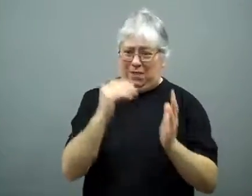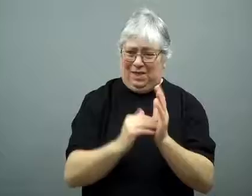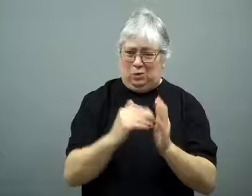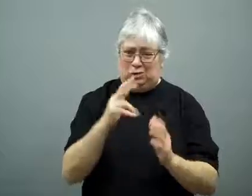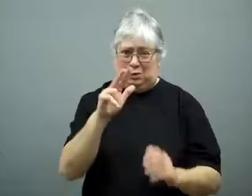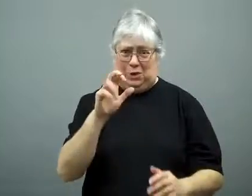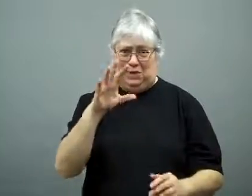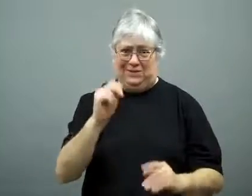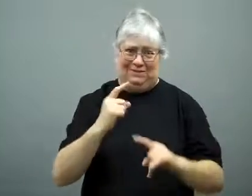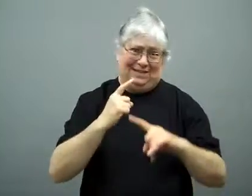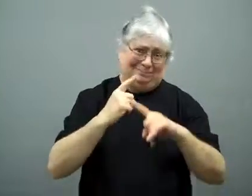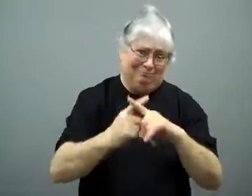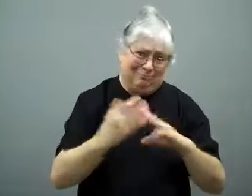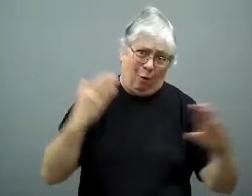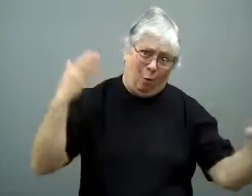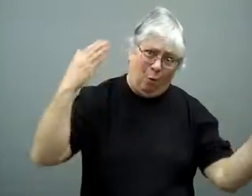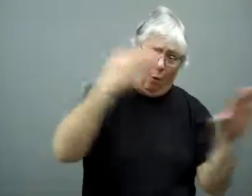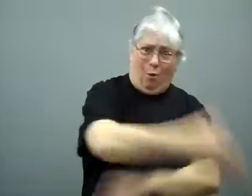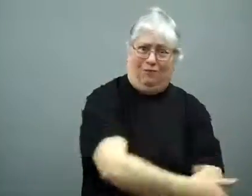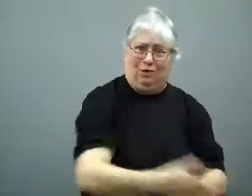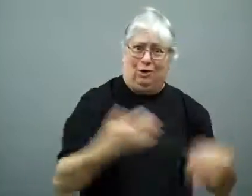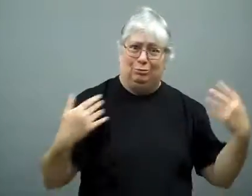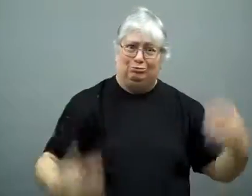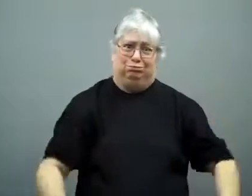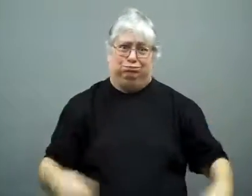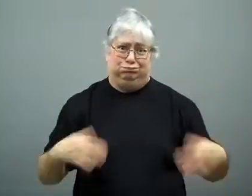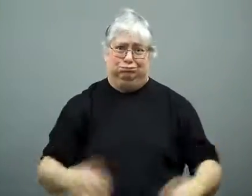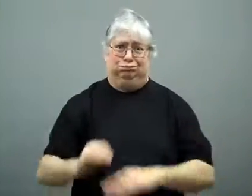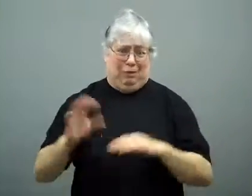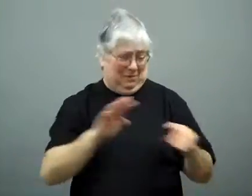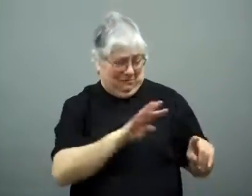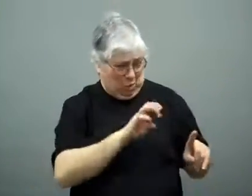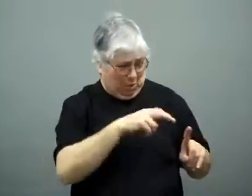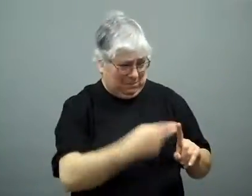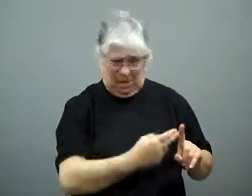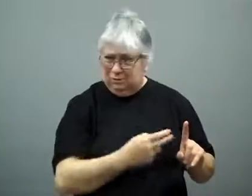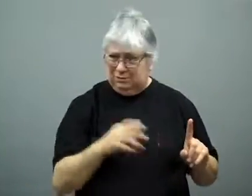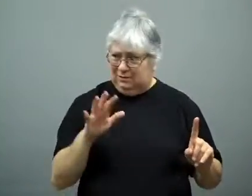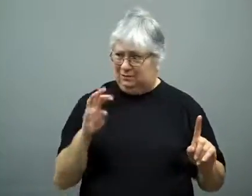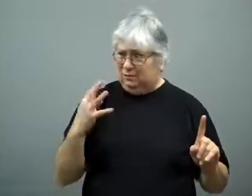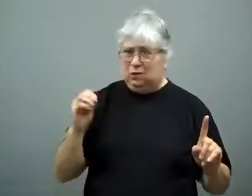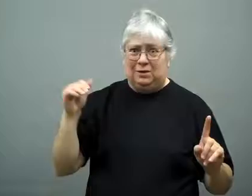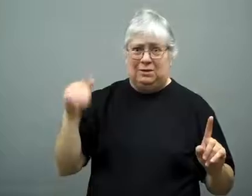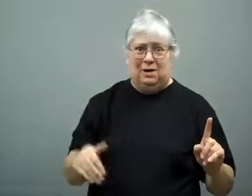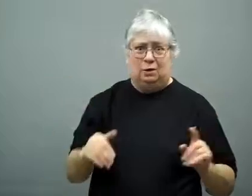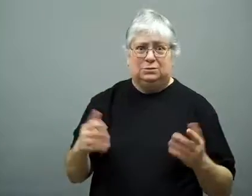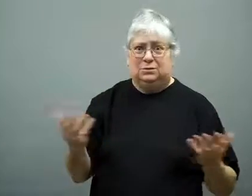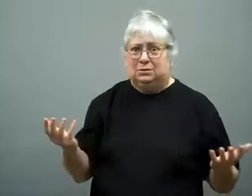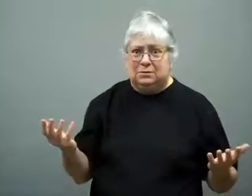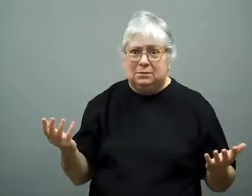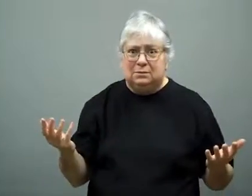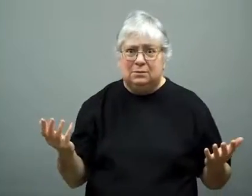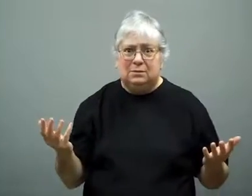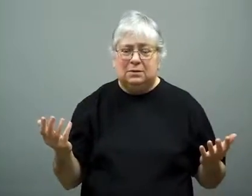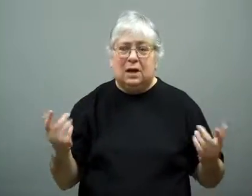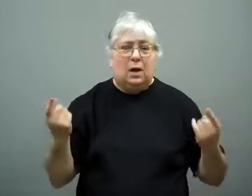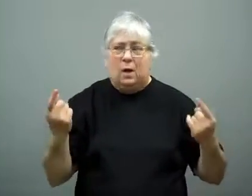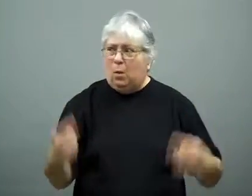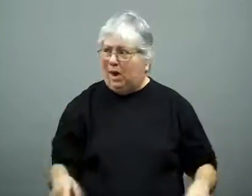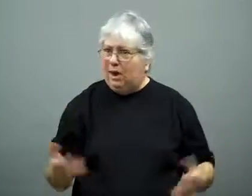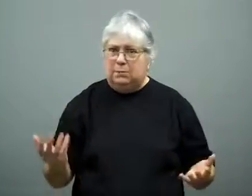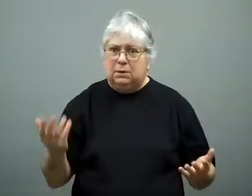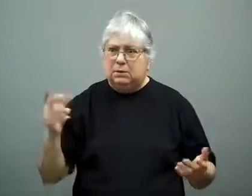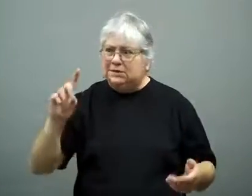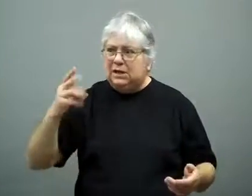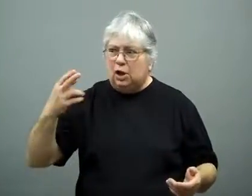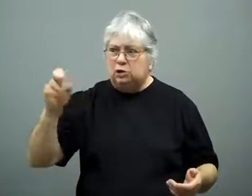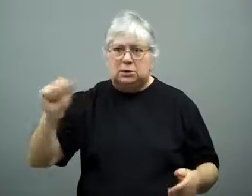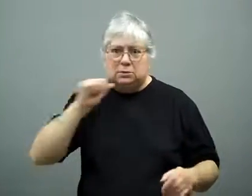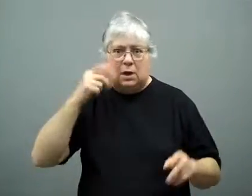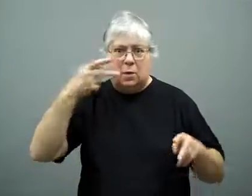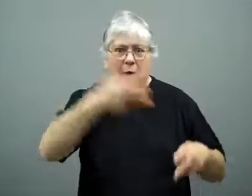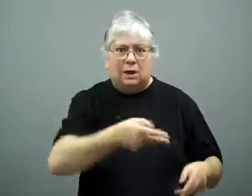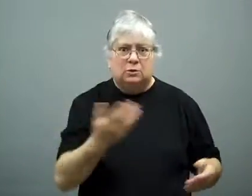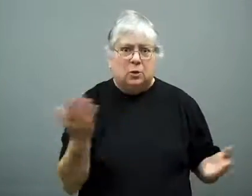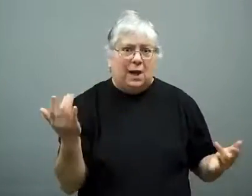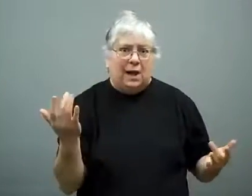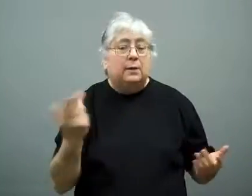540,000 pounds is 1,350 times the limit of 400 pounds.